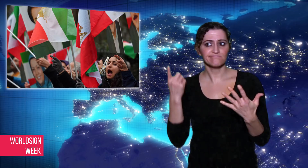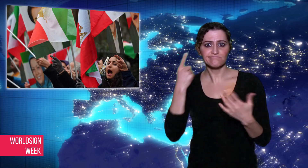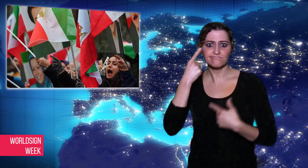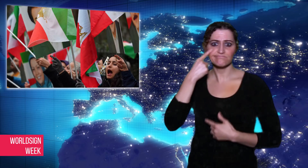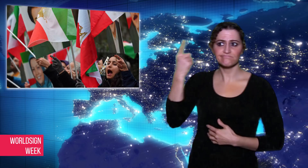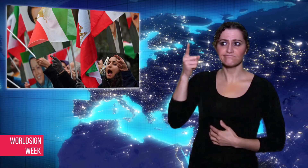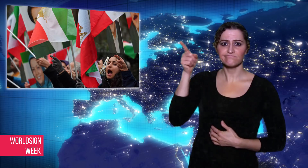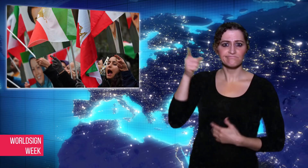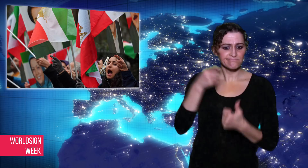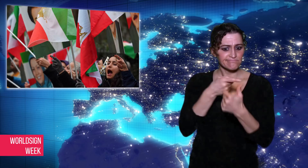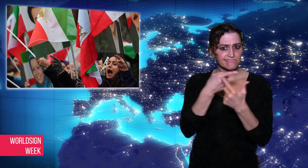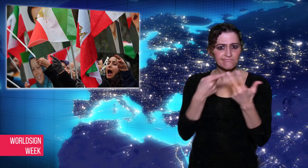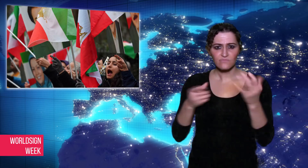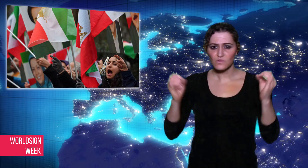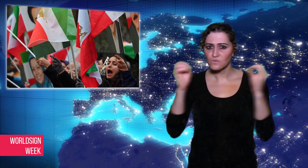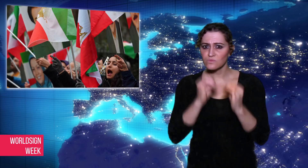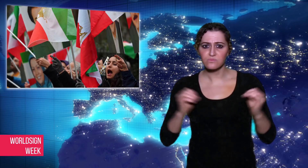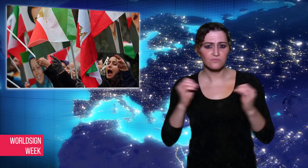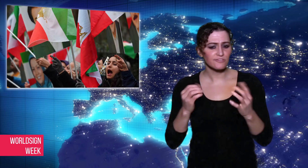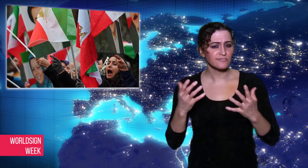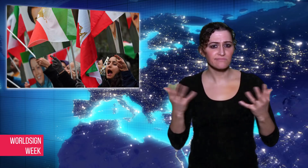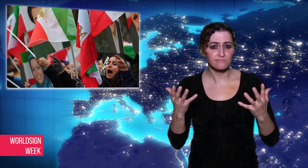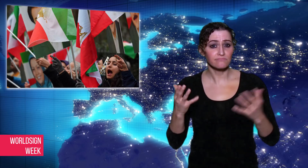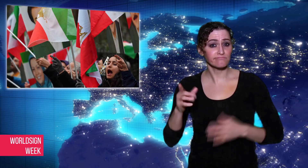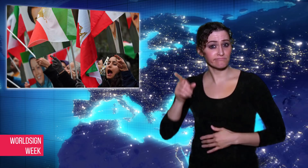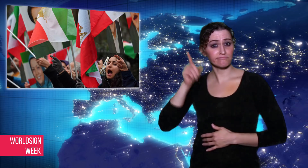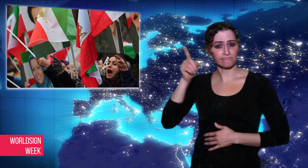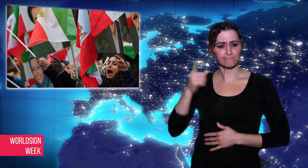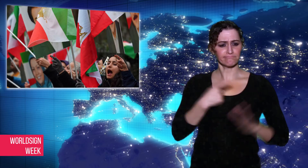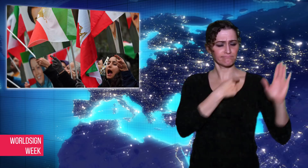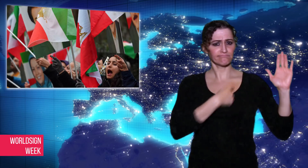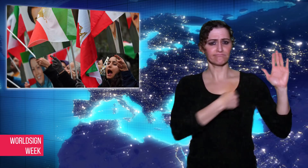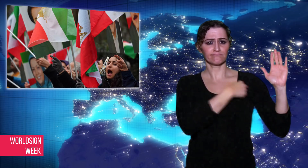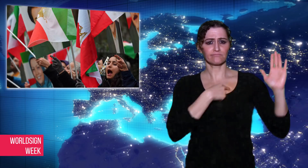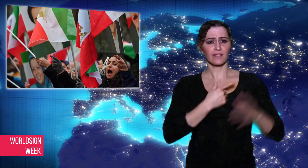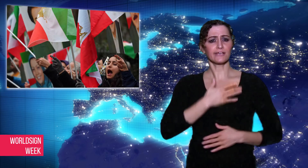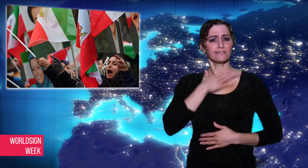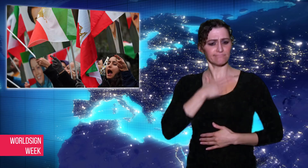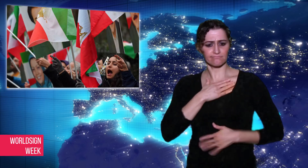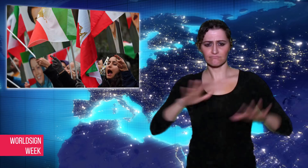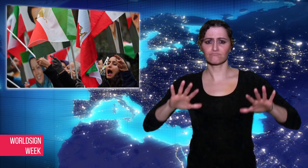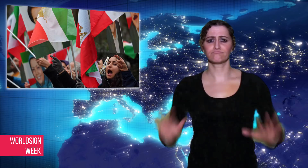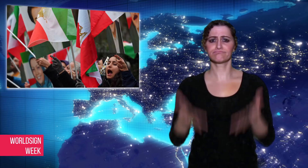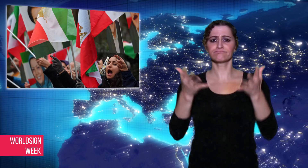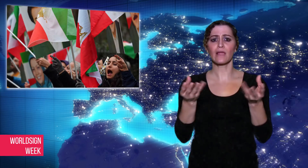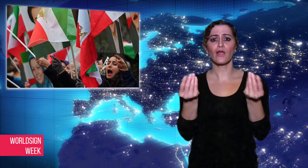election promises to revive the